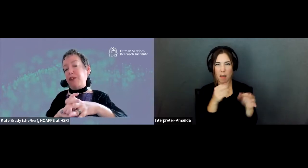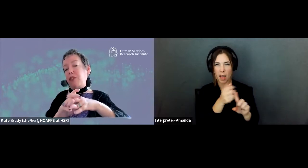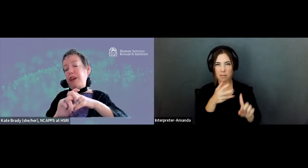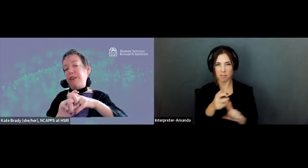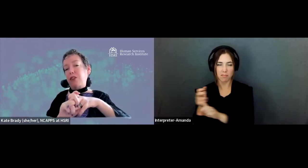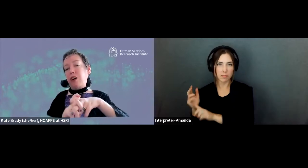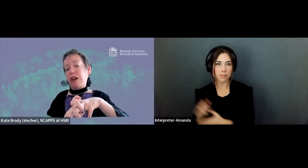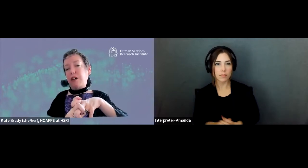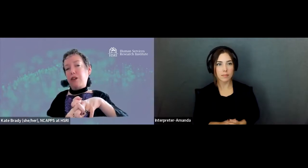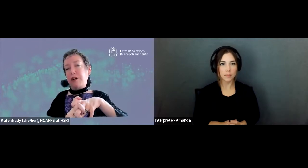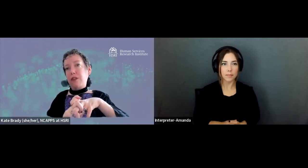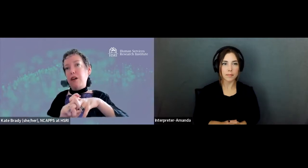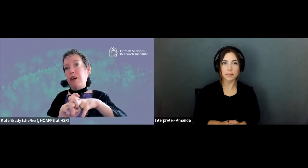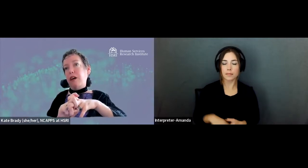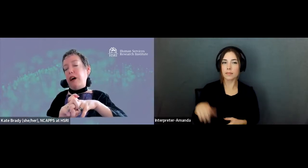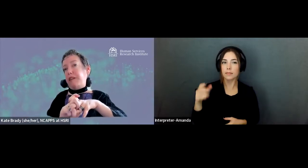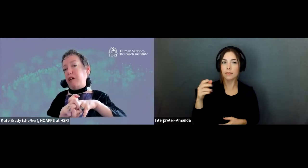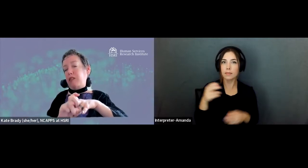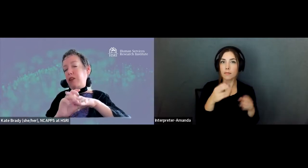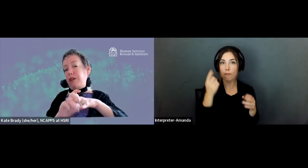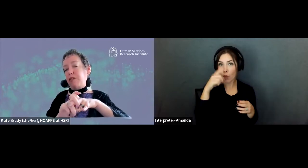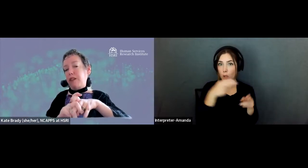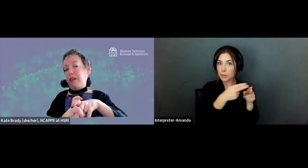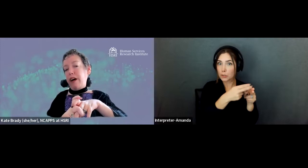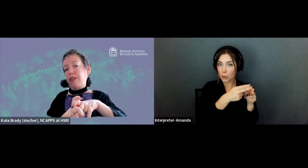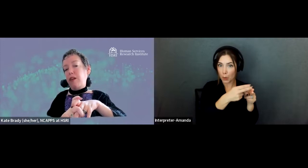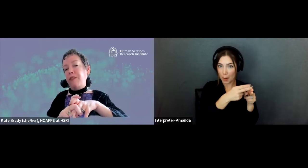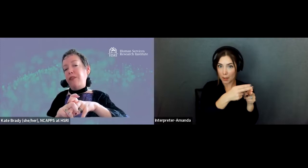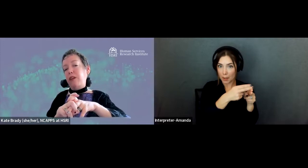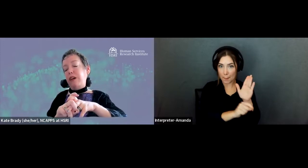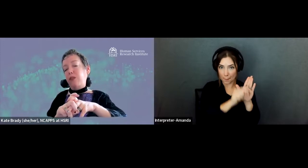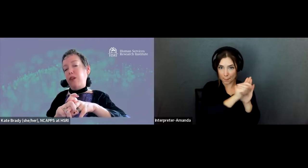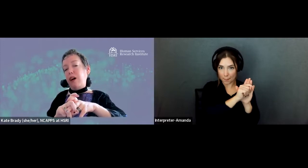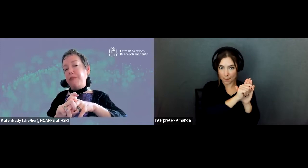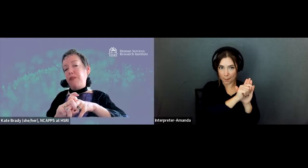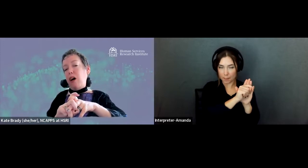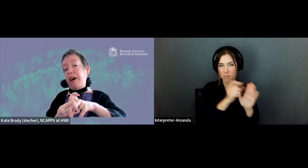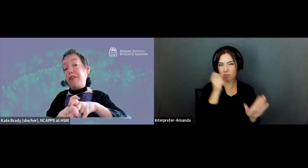In short-term I will put link in this chat after I'm done going through the slides, every